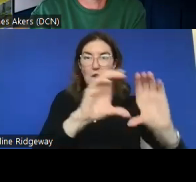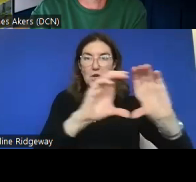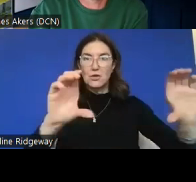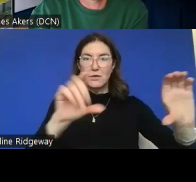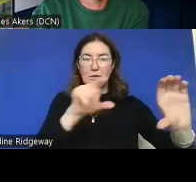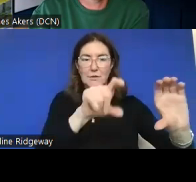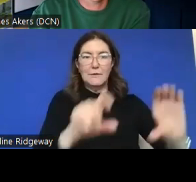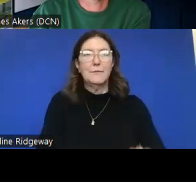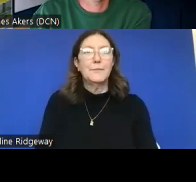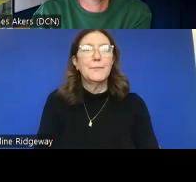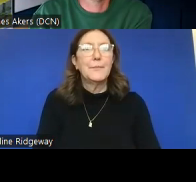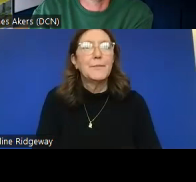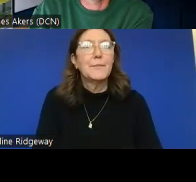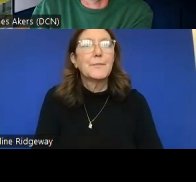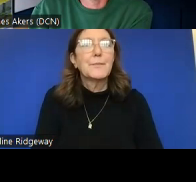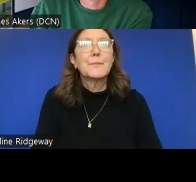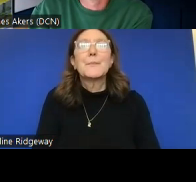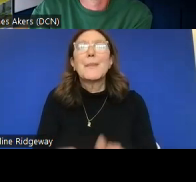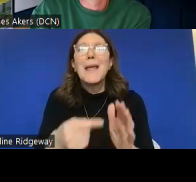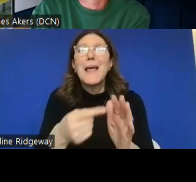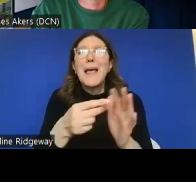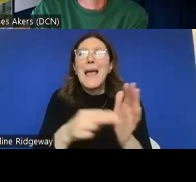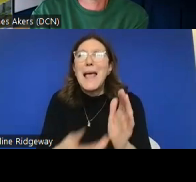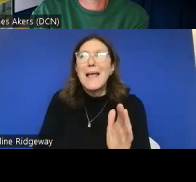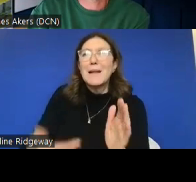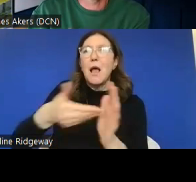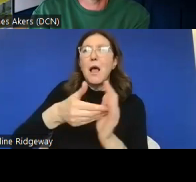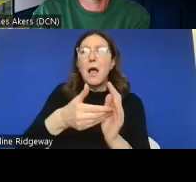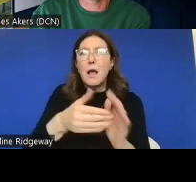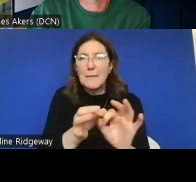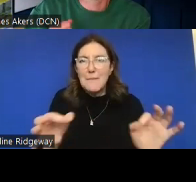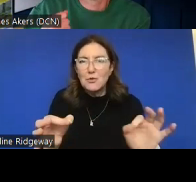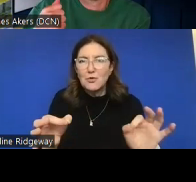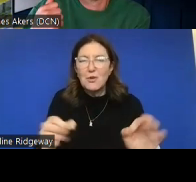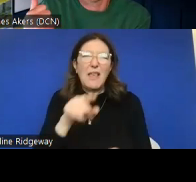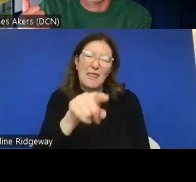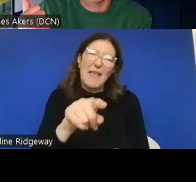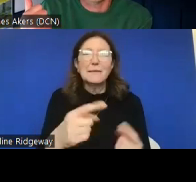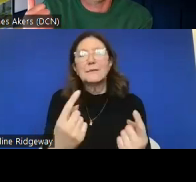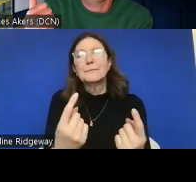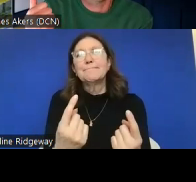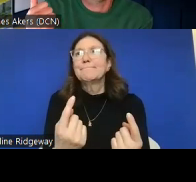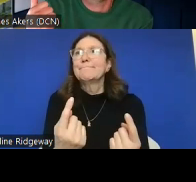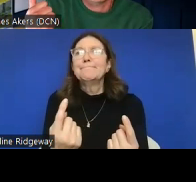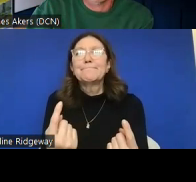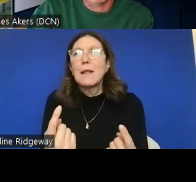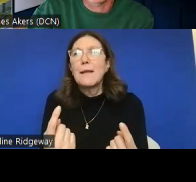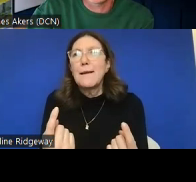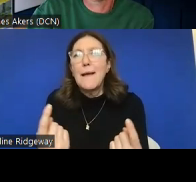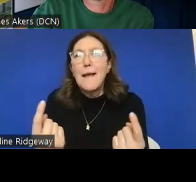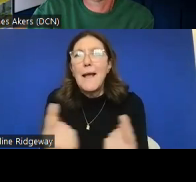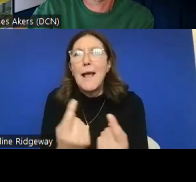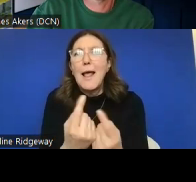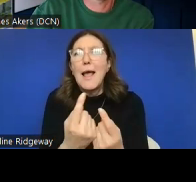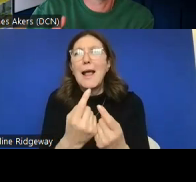is turning enhanced measurement on. This is stuff like outbound clicks from your website,